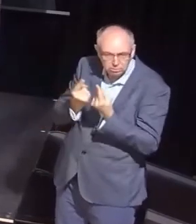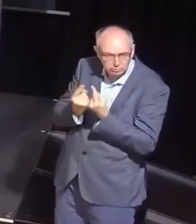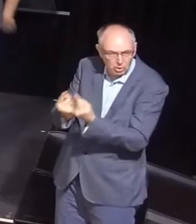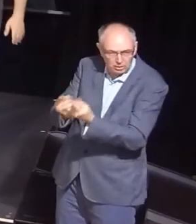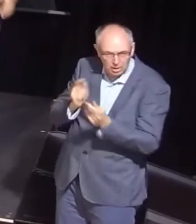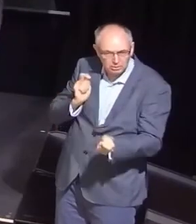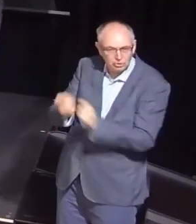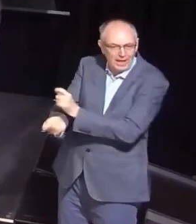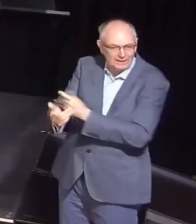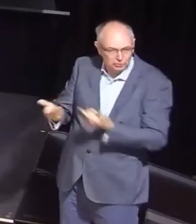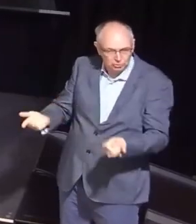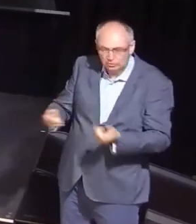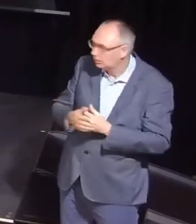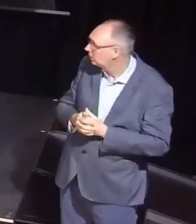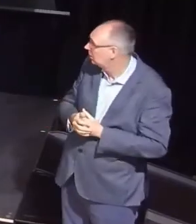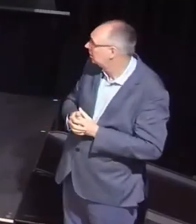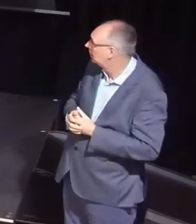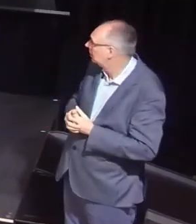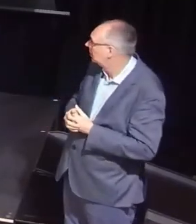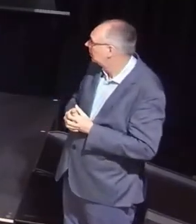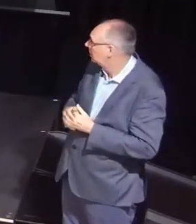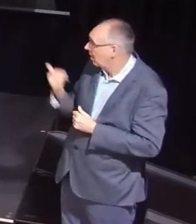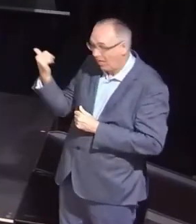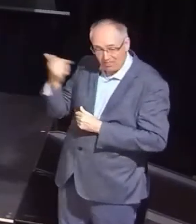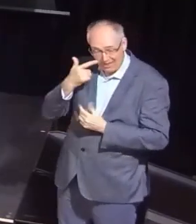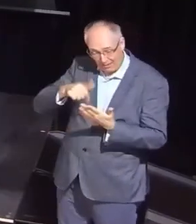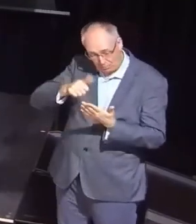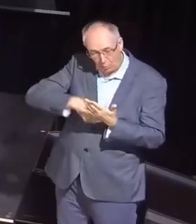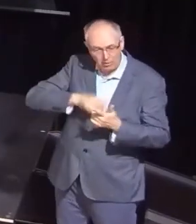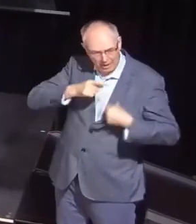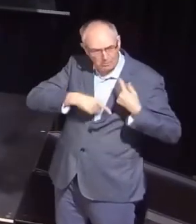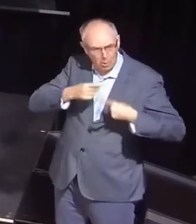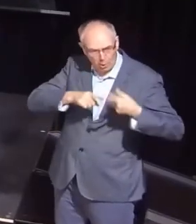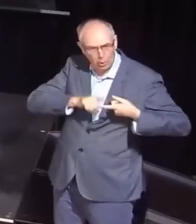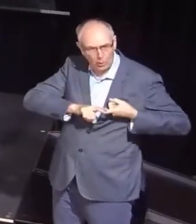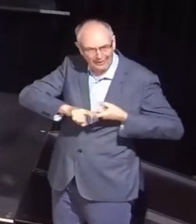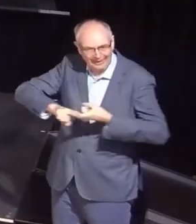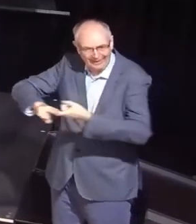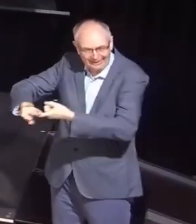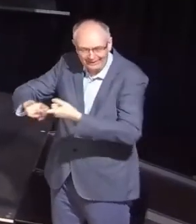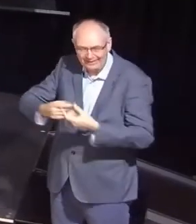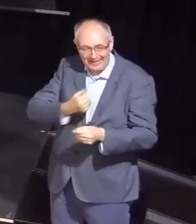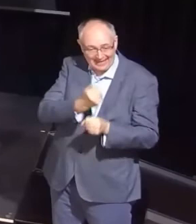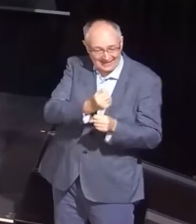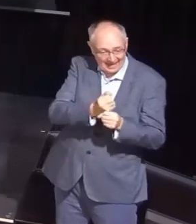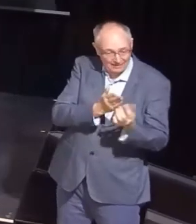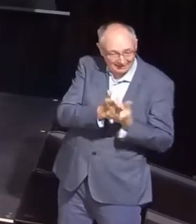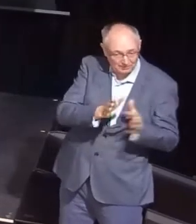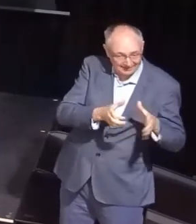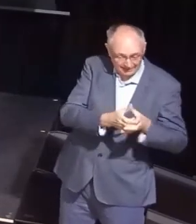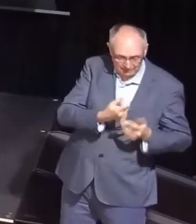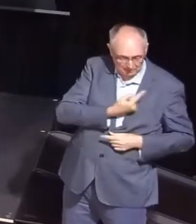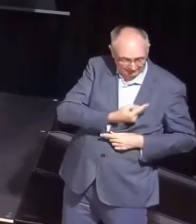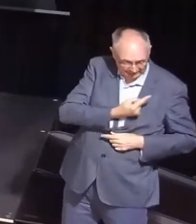Our champs programme is an on-going process. It's run by our gaming accessibility team, of which myself and my manager make up.